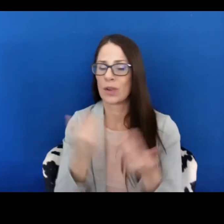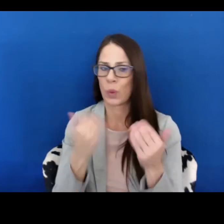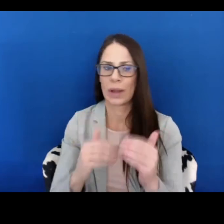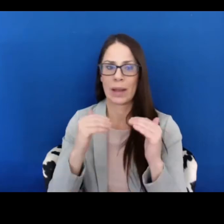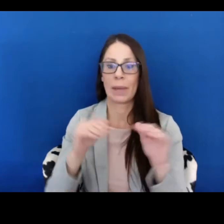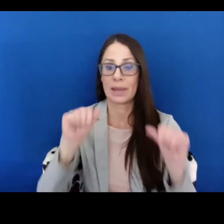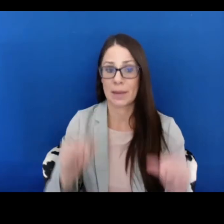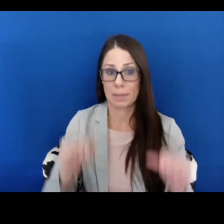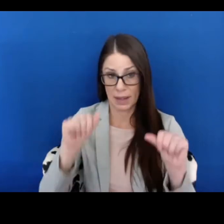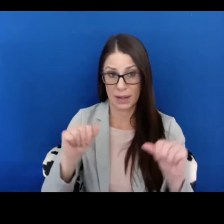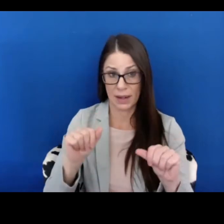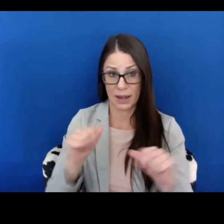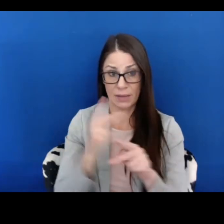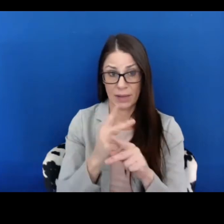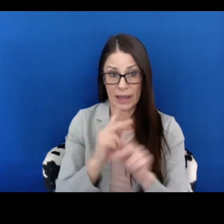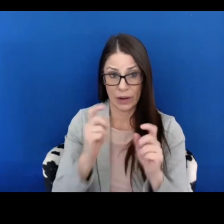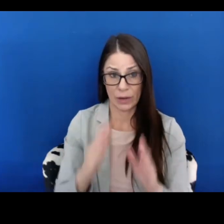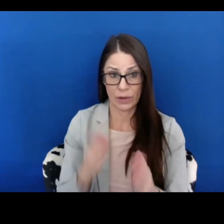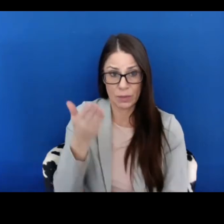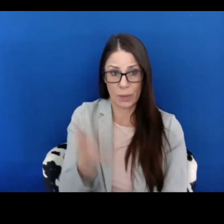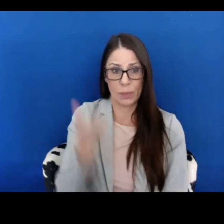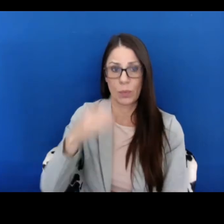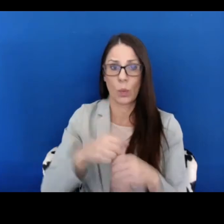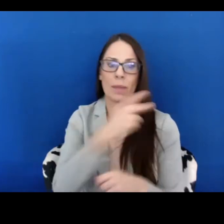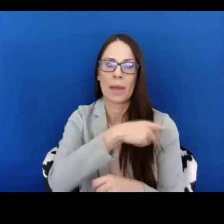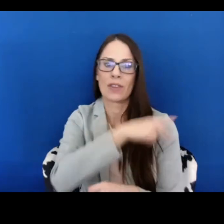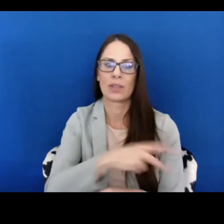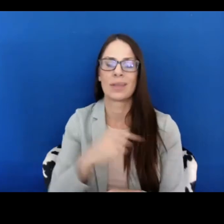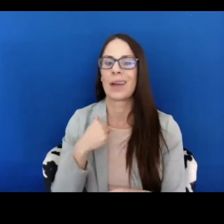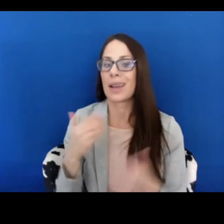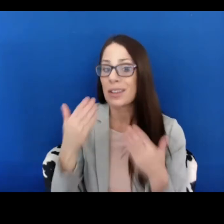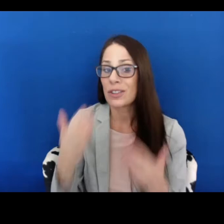be present with these patients. 15:19:51 I suggest that denying non speaking